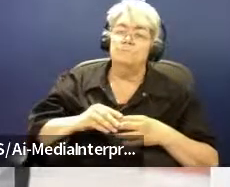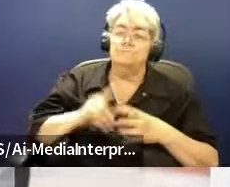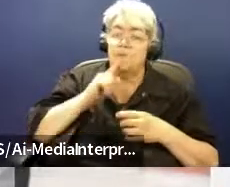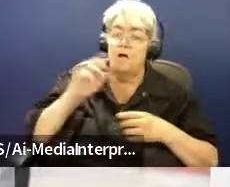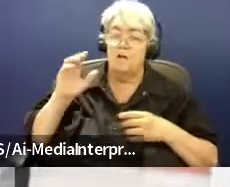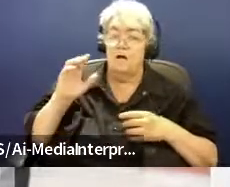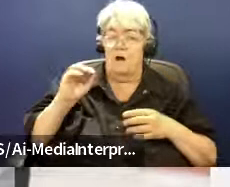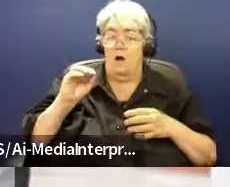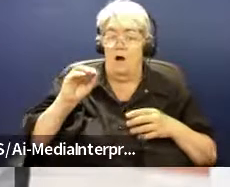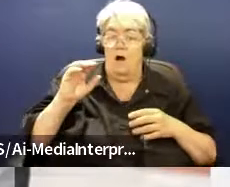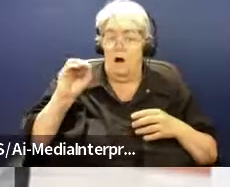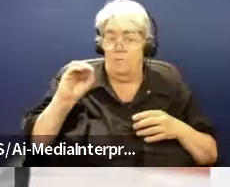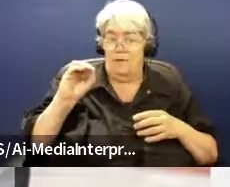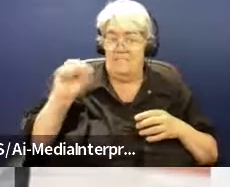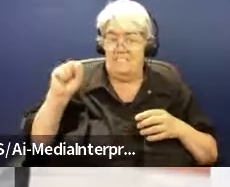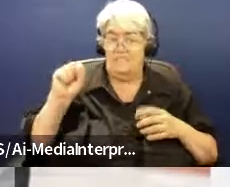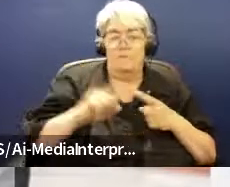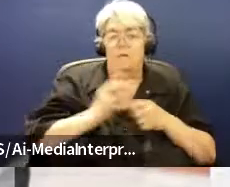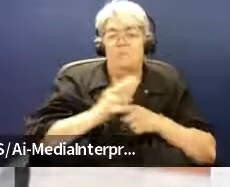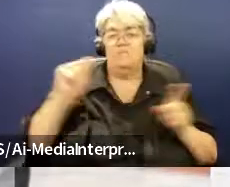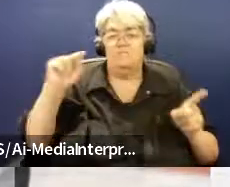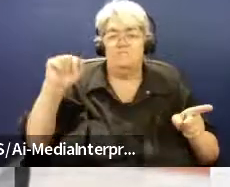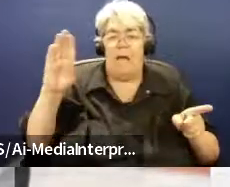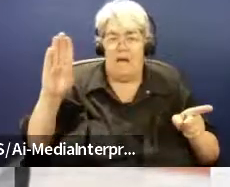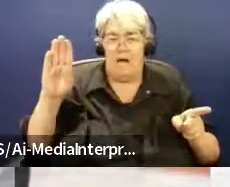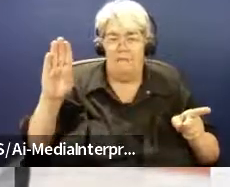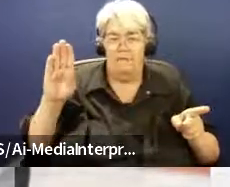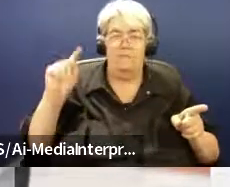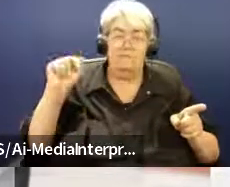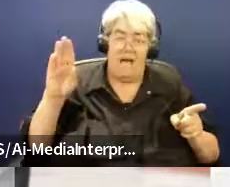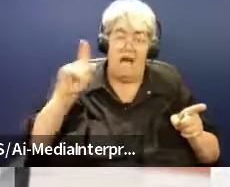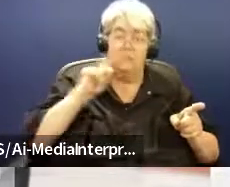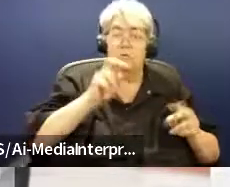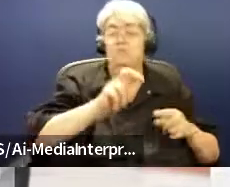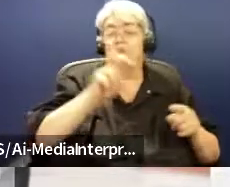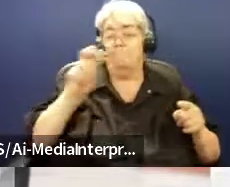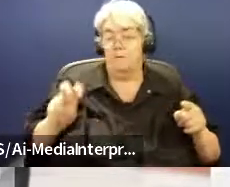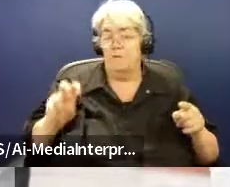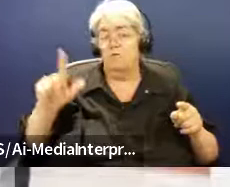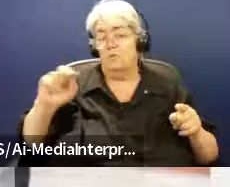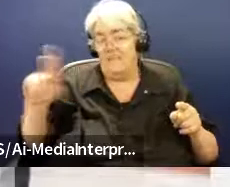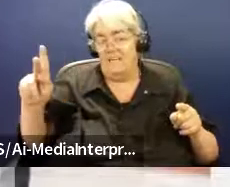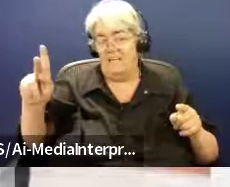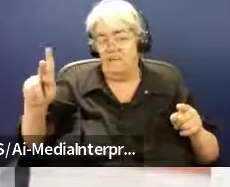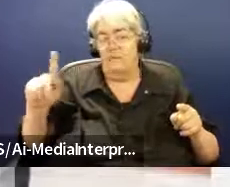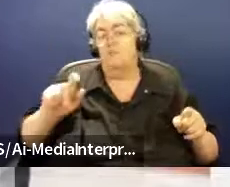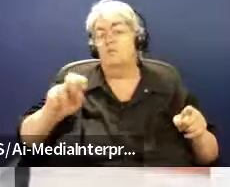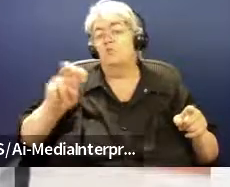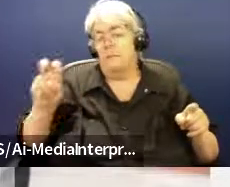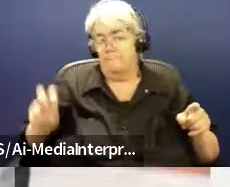to skip by all of the hyperlinks on the page so and operating system native command to do that is using the09.